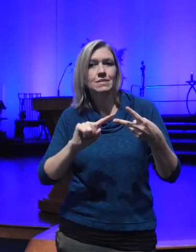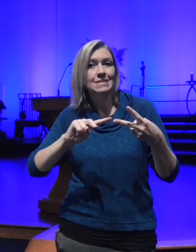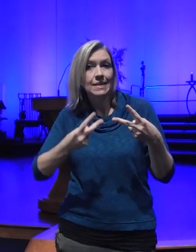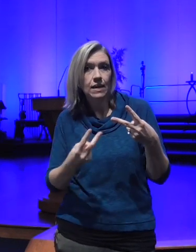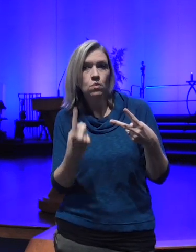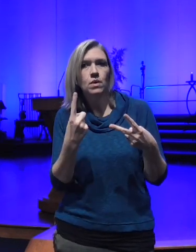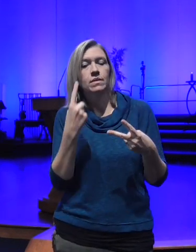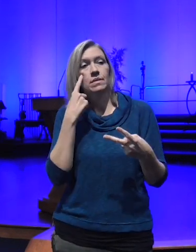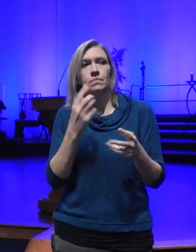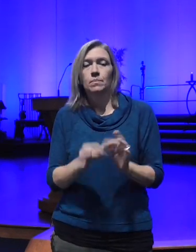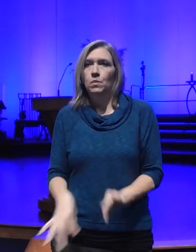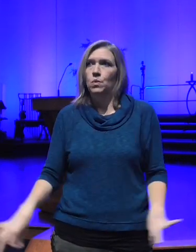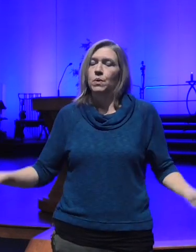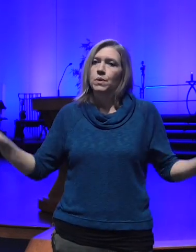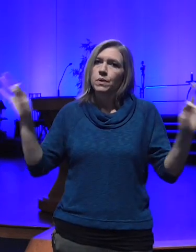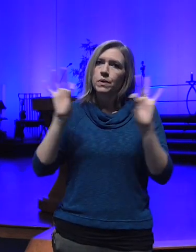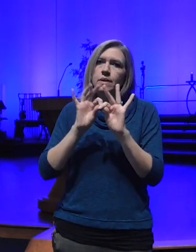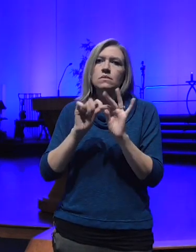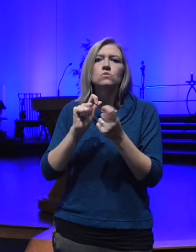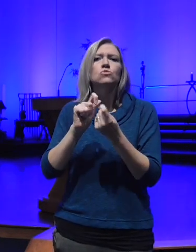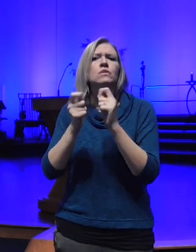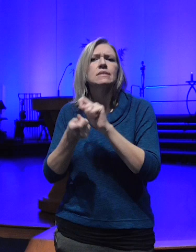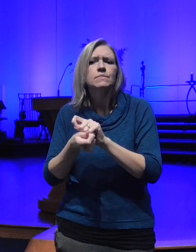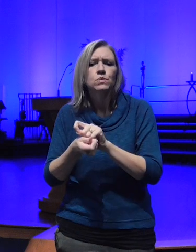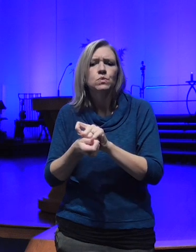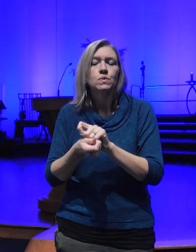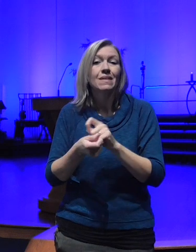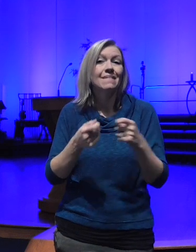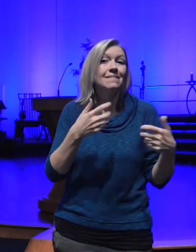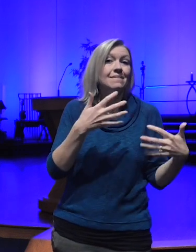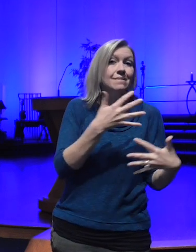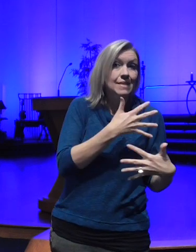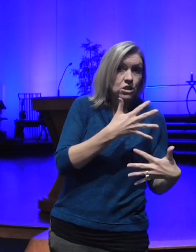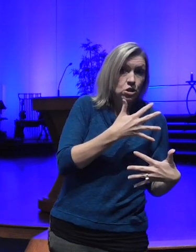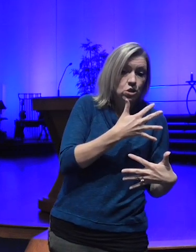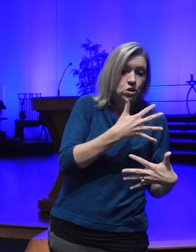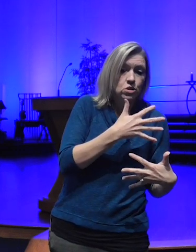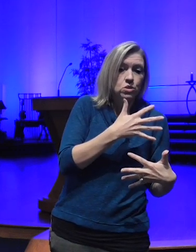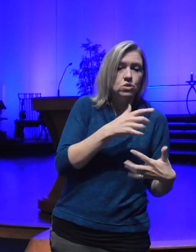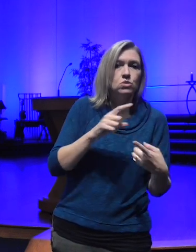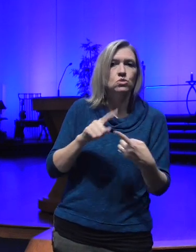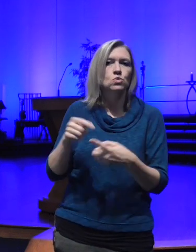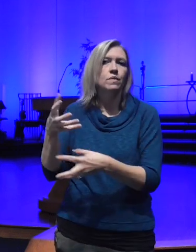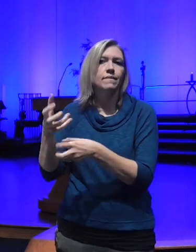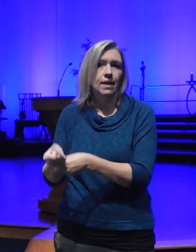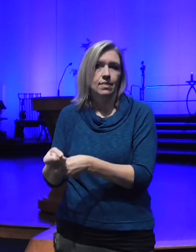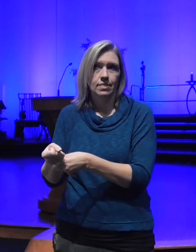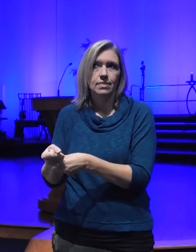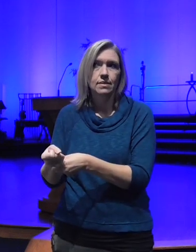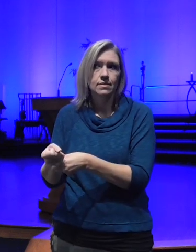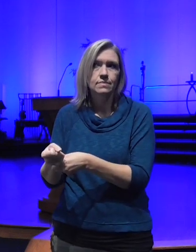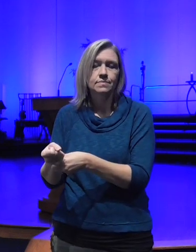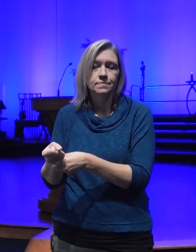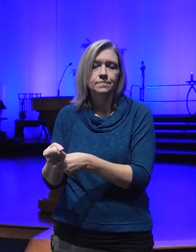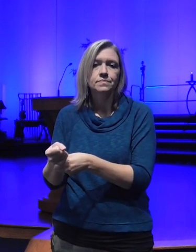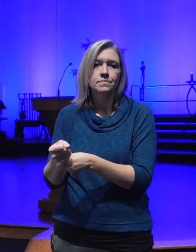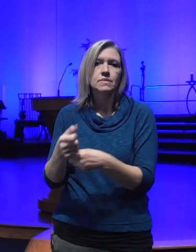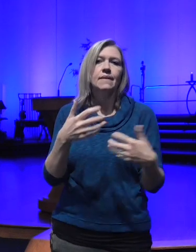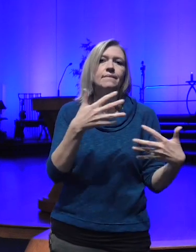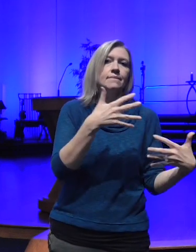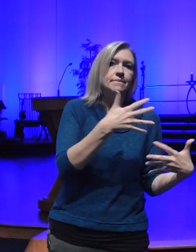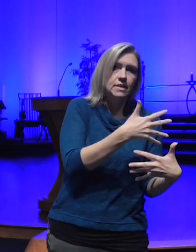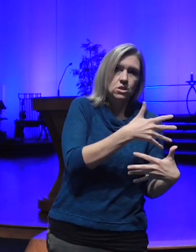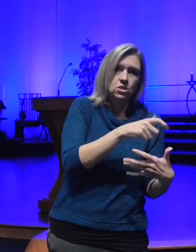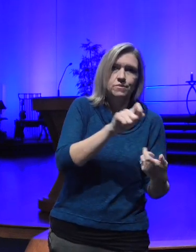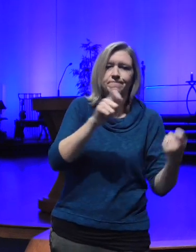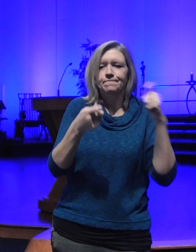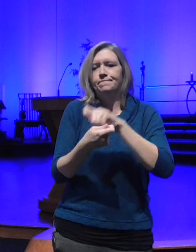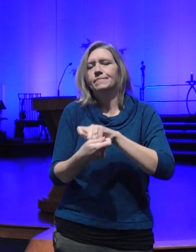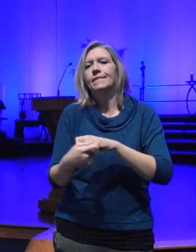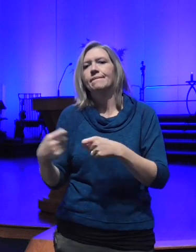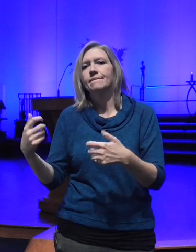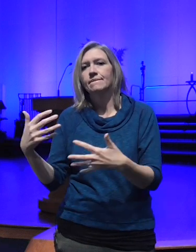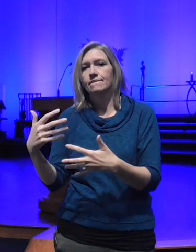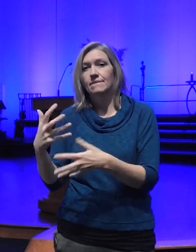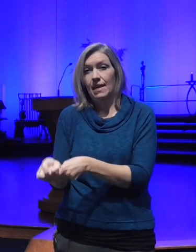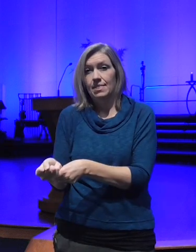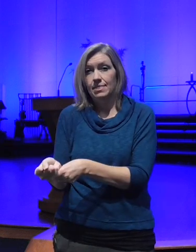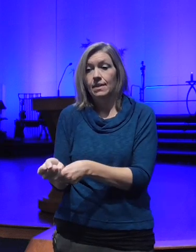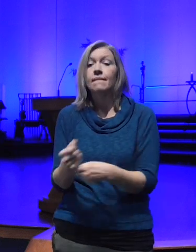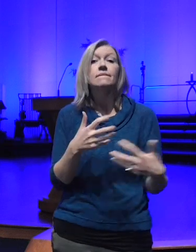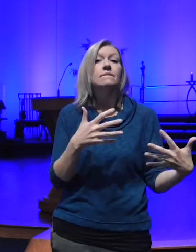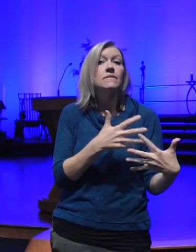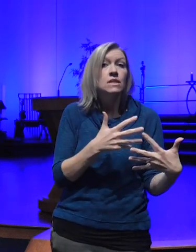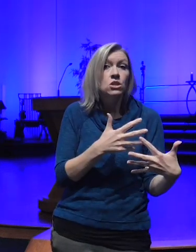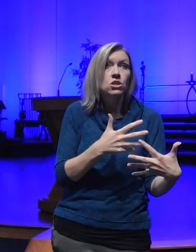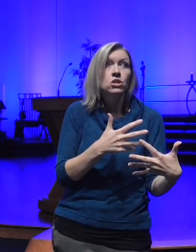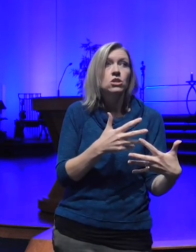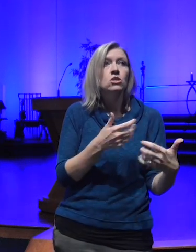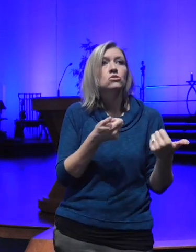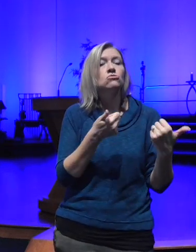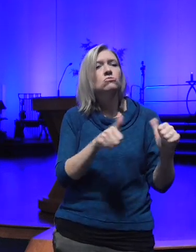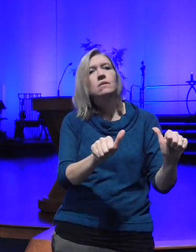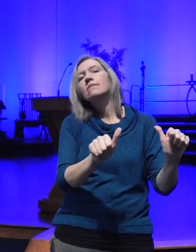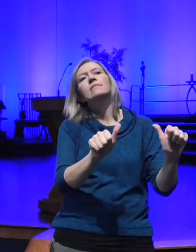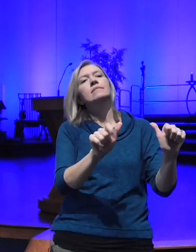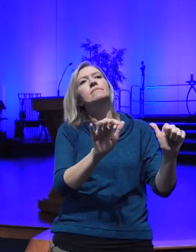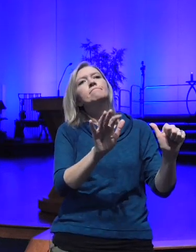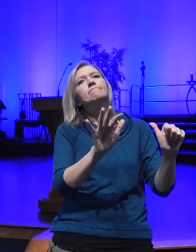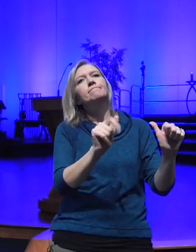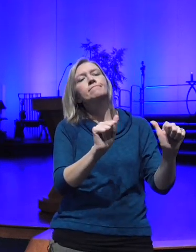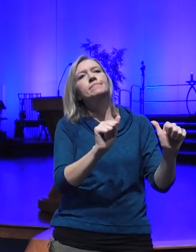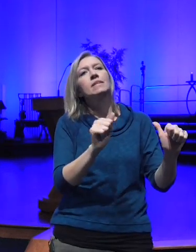it's transmuting fear into Faith fear into Faith fear argues is that if if we don't want what